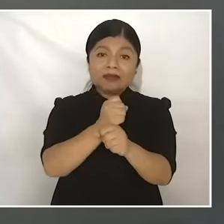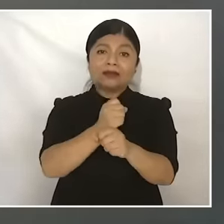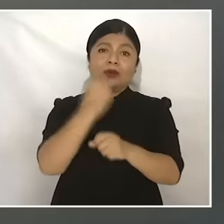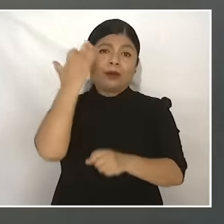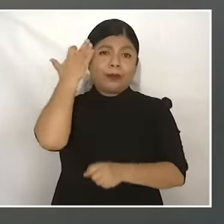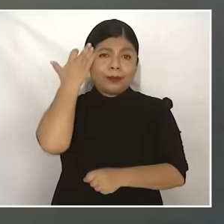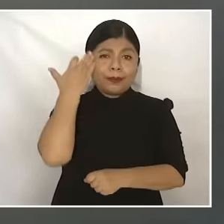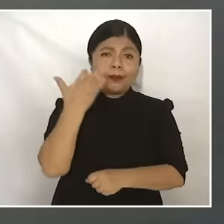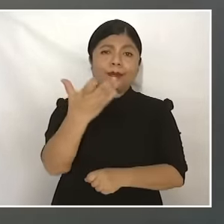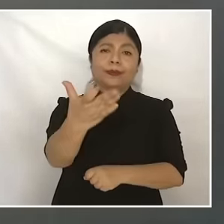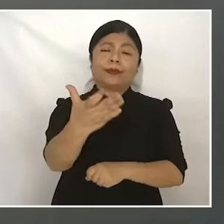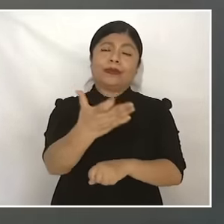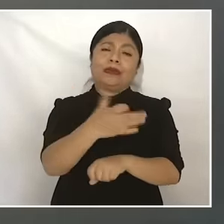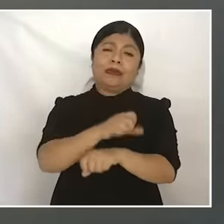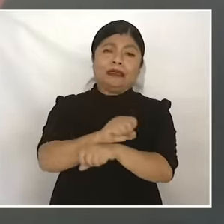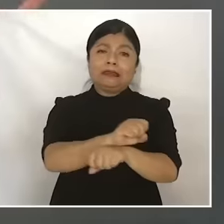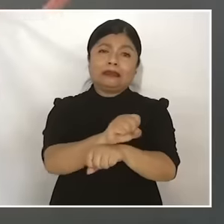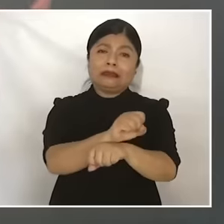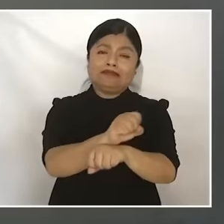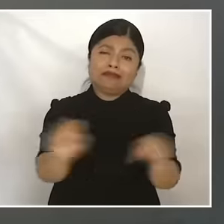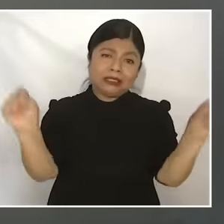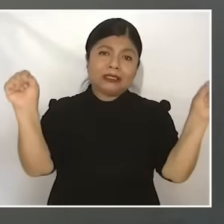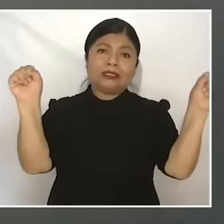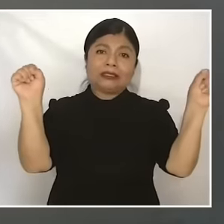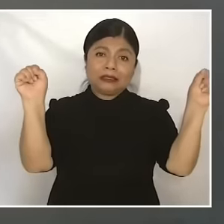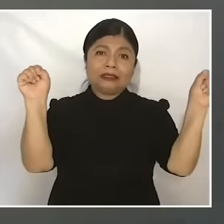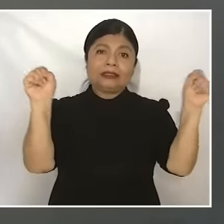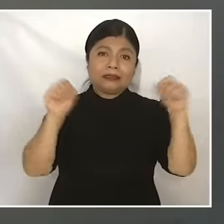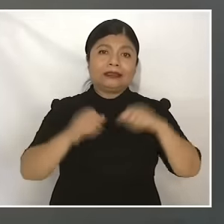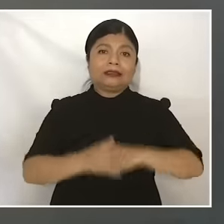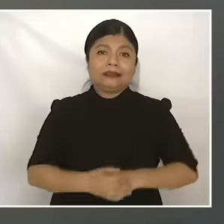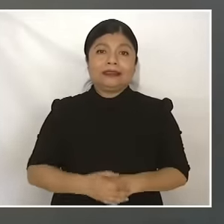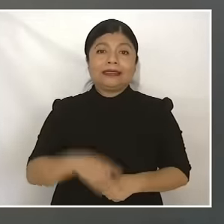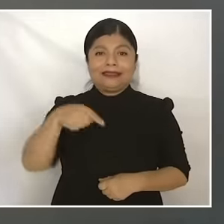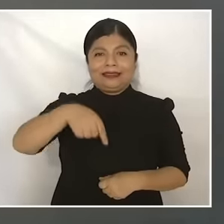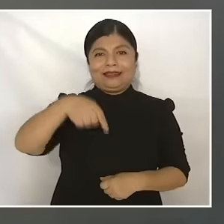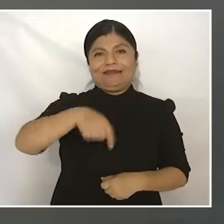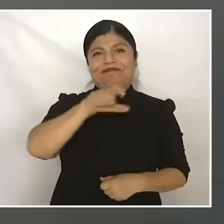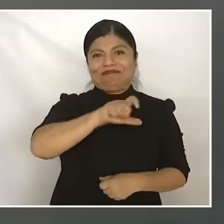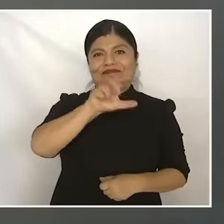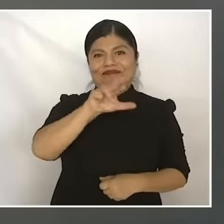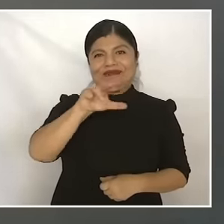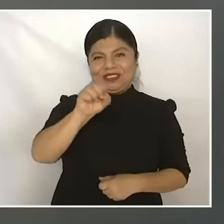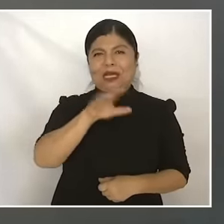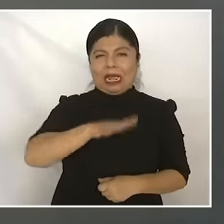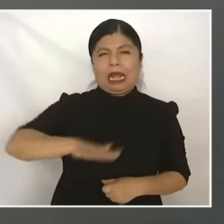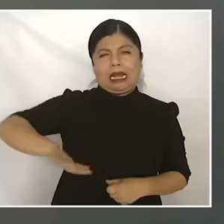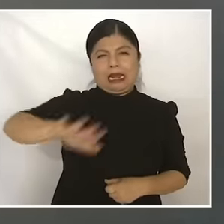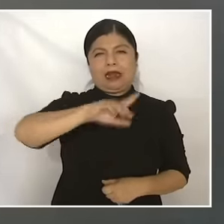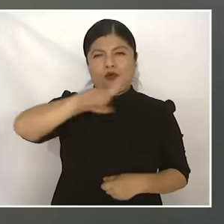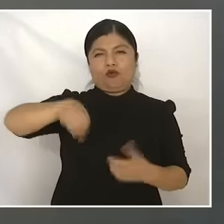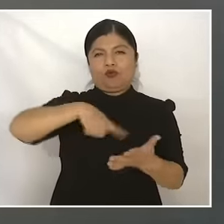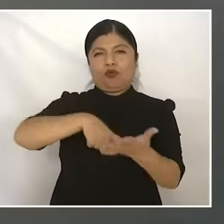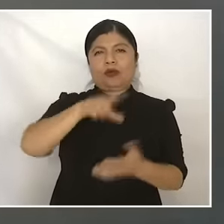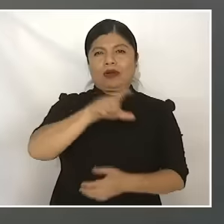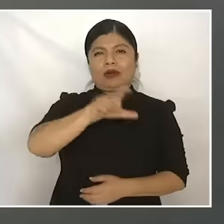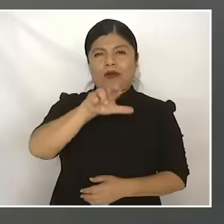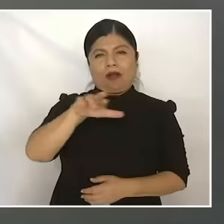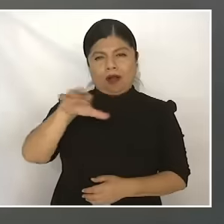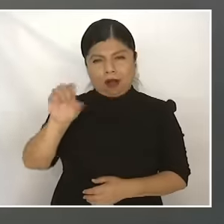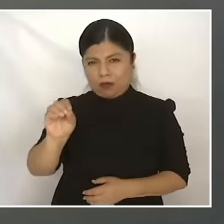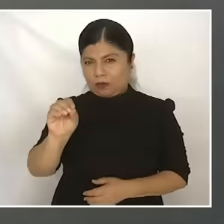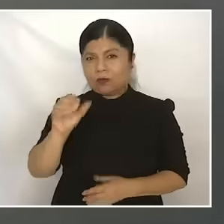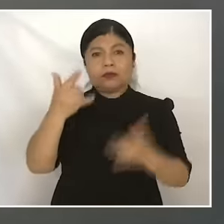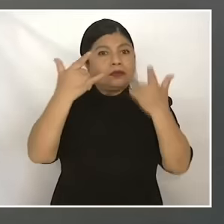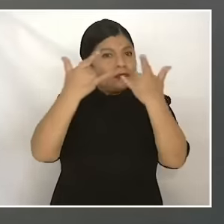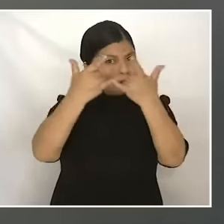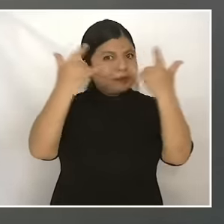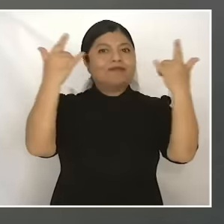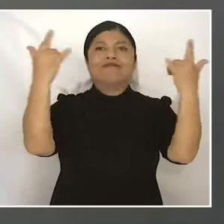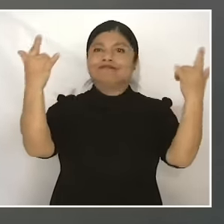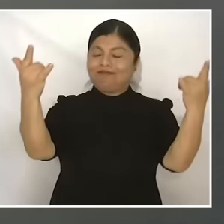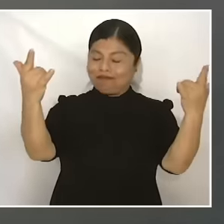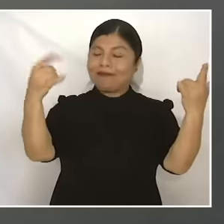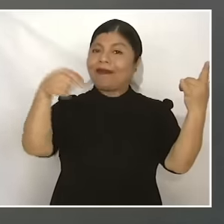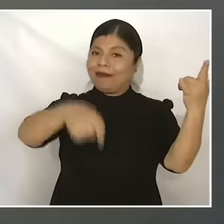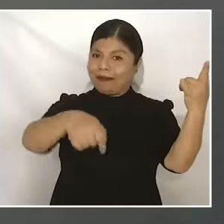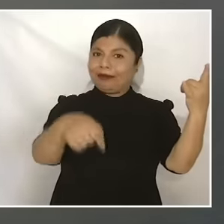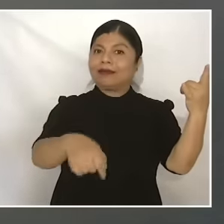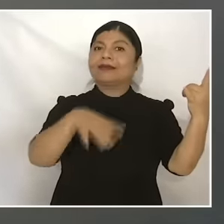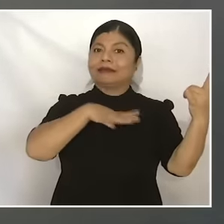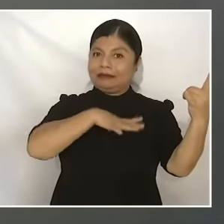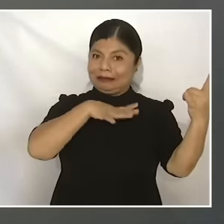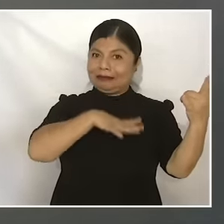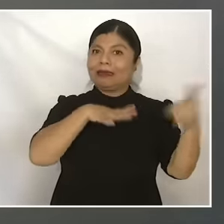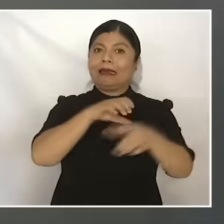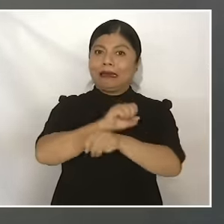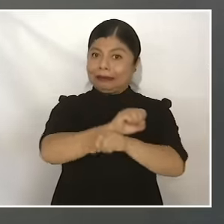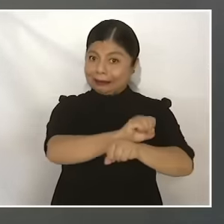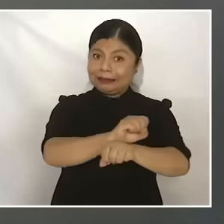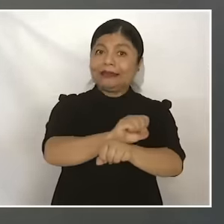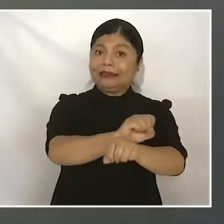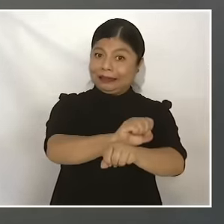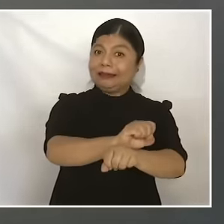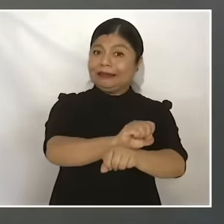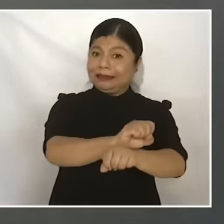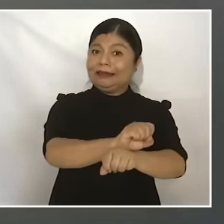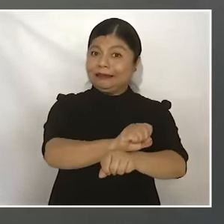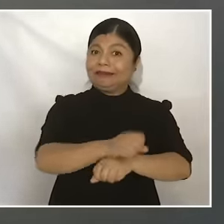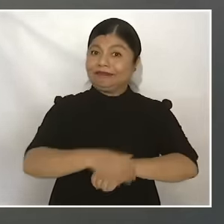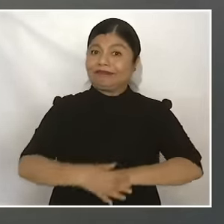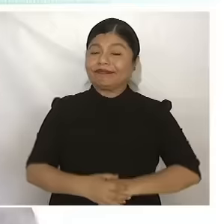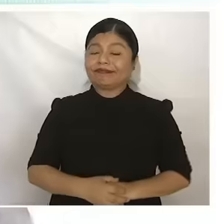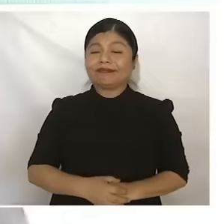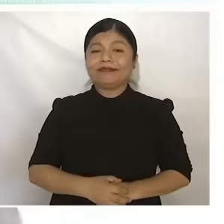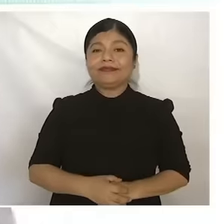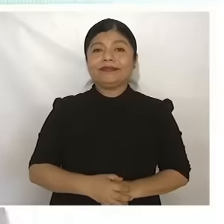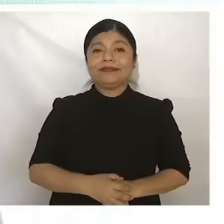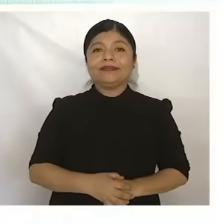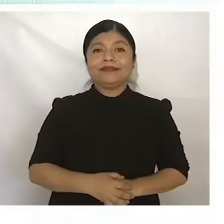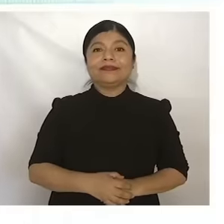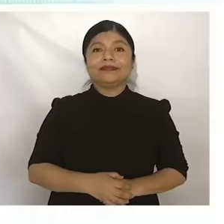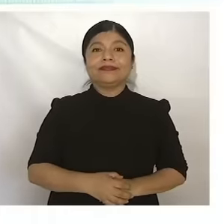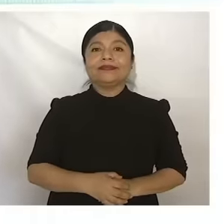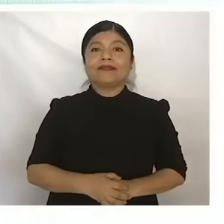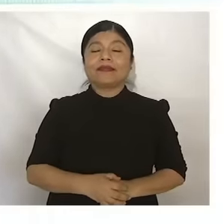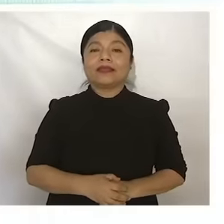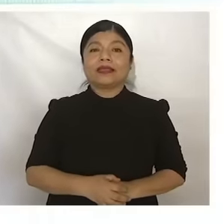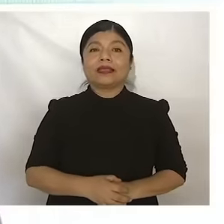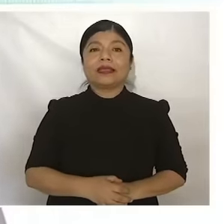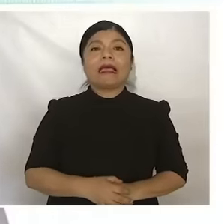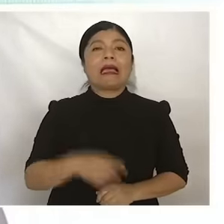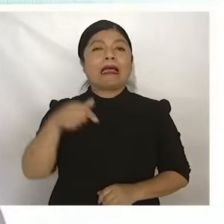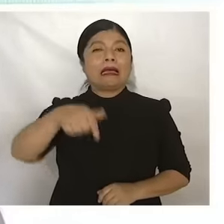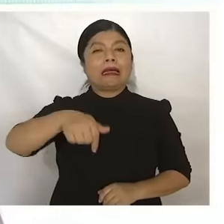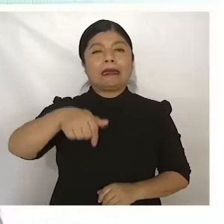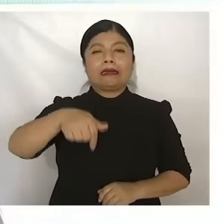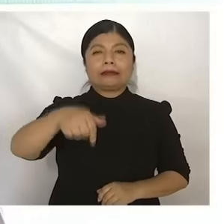Quintana Roo is an example of that black history because Quintana eh was like a prison in the